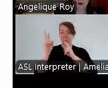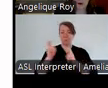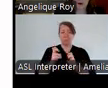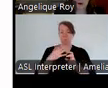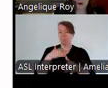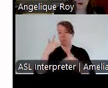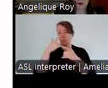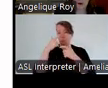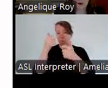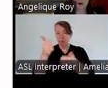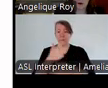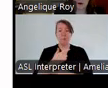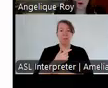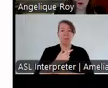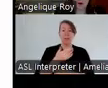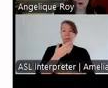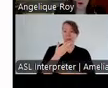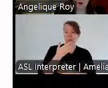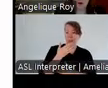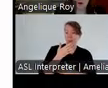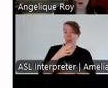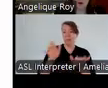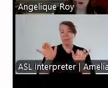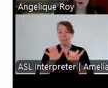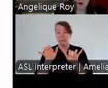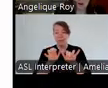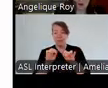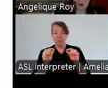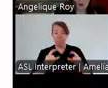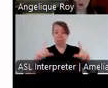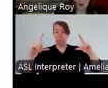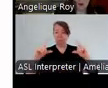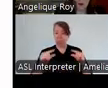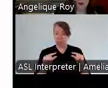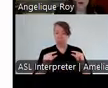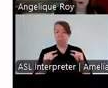which may be helpful for institutional visual identity guidelines, and file type.